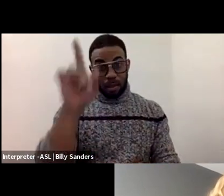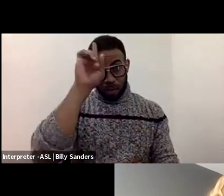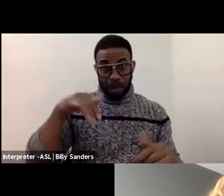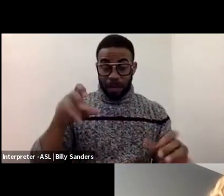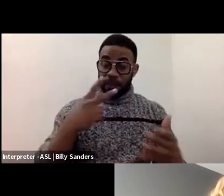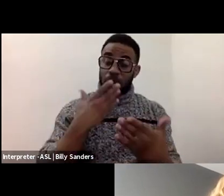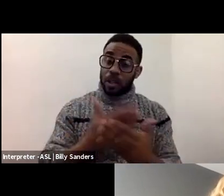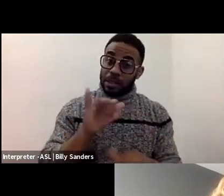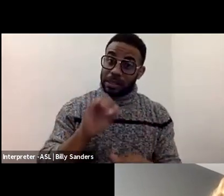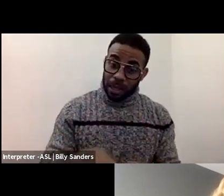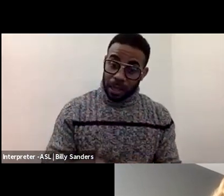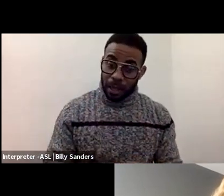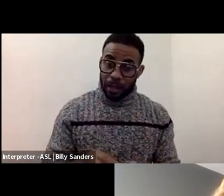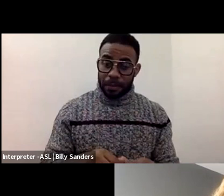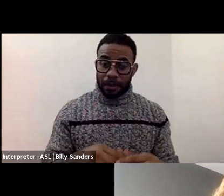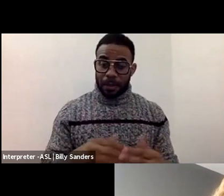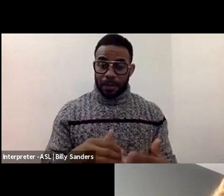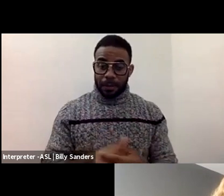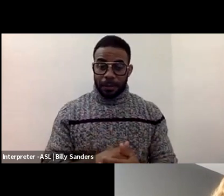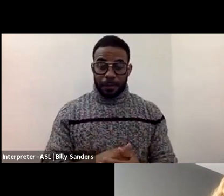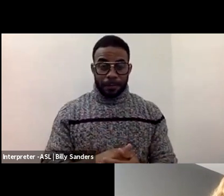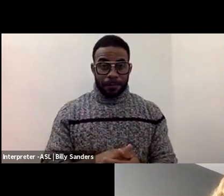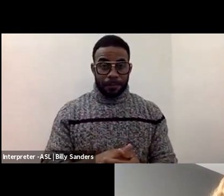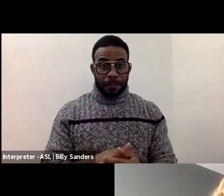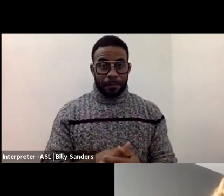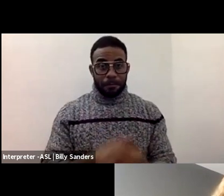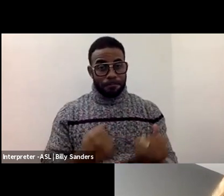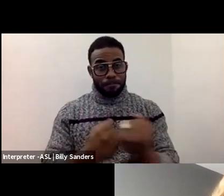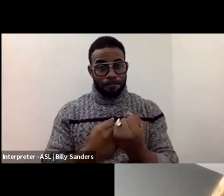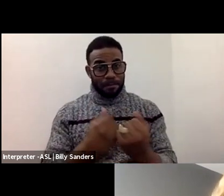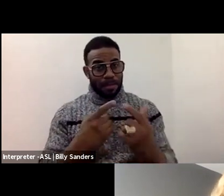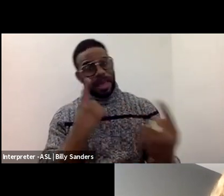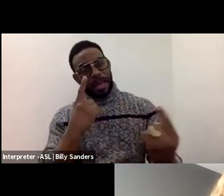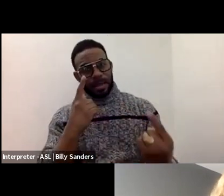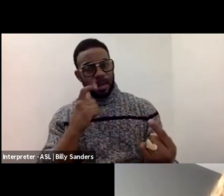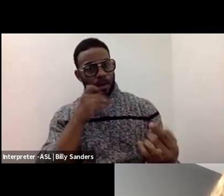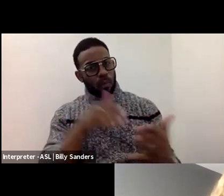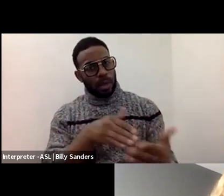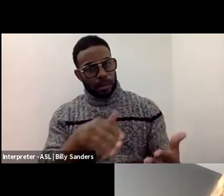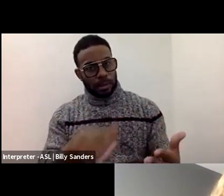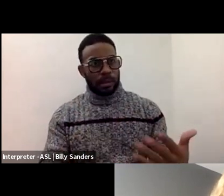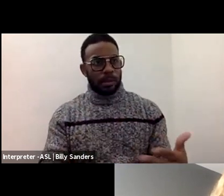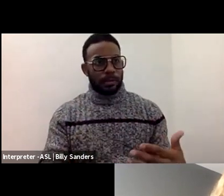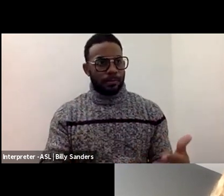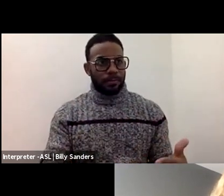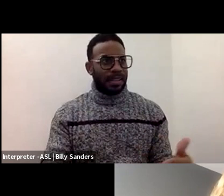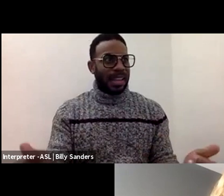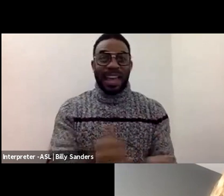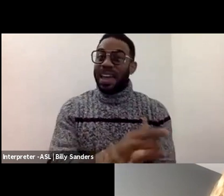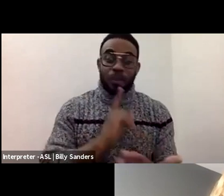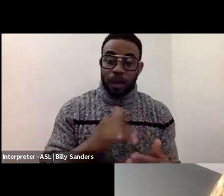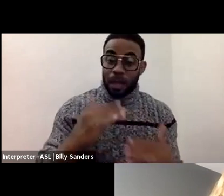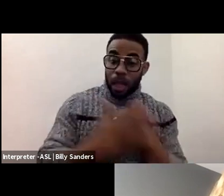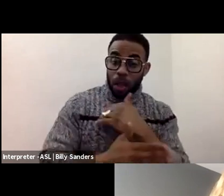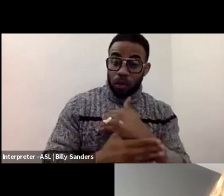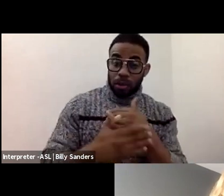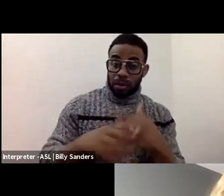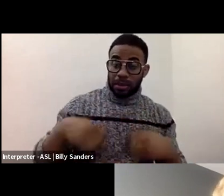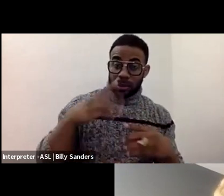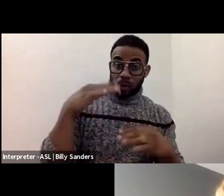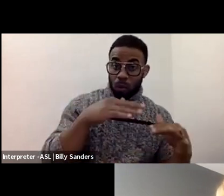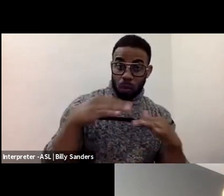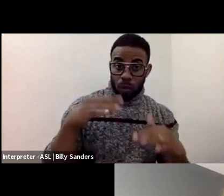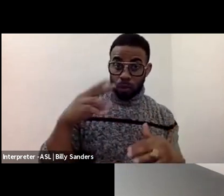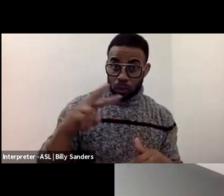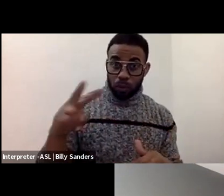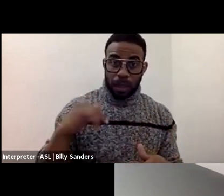job of propagating anti-racist everything really, since World War II, they have swung